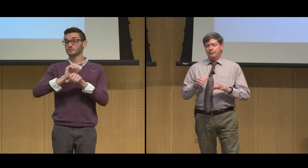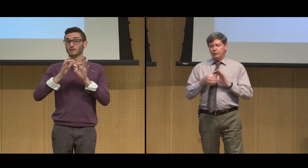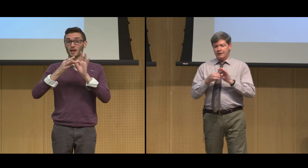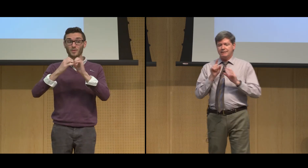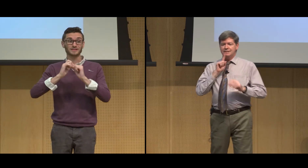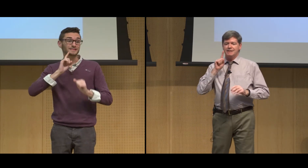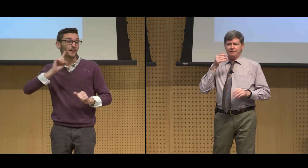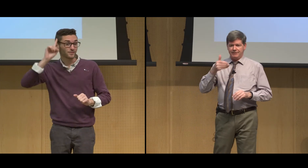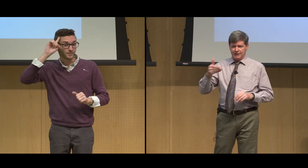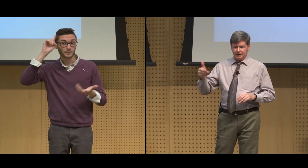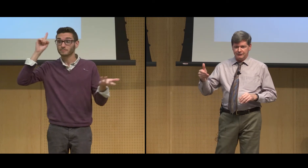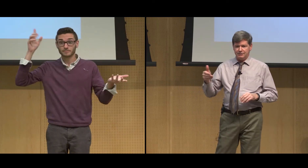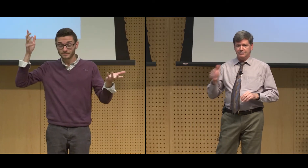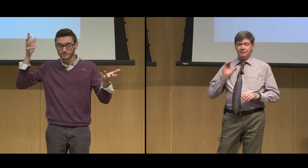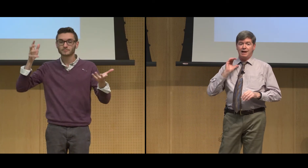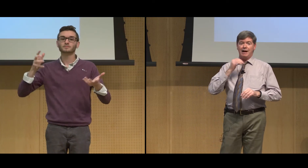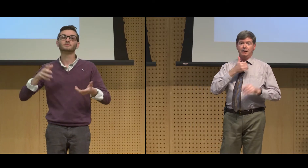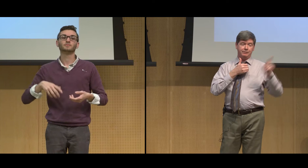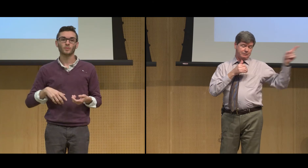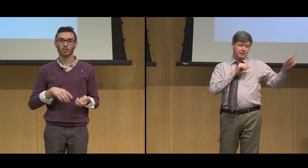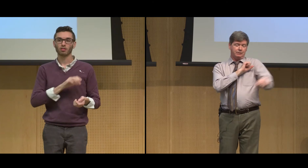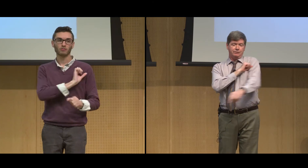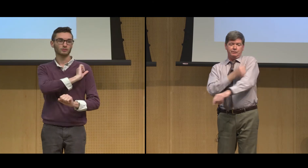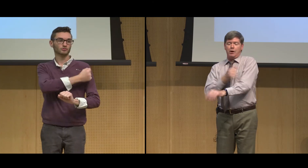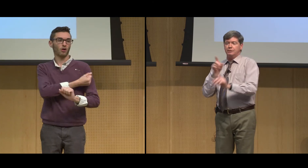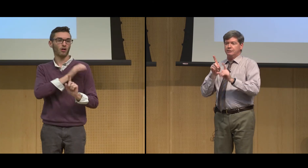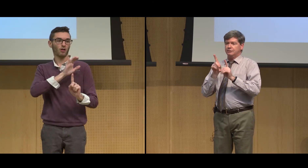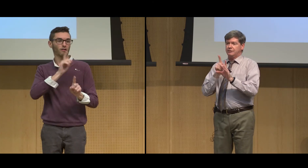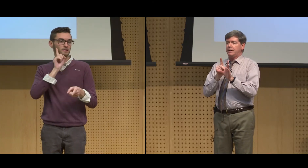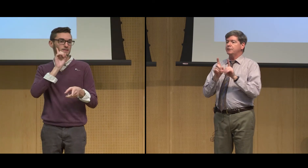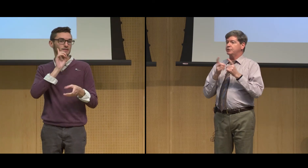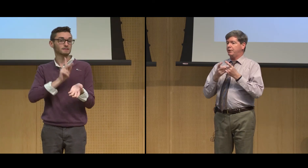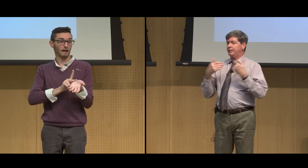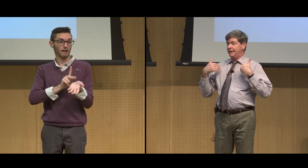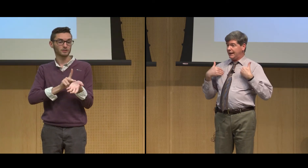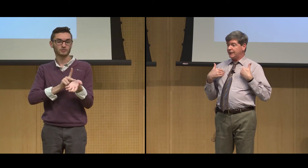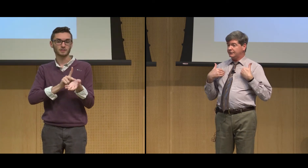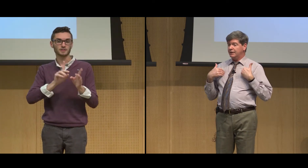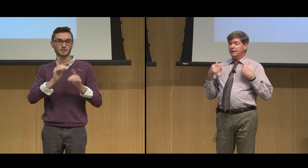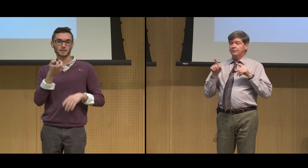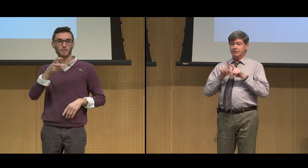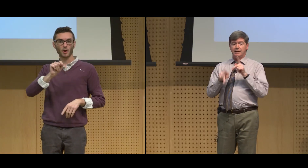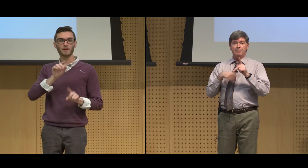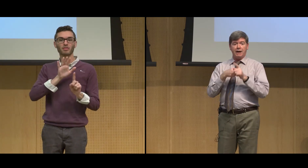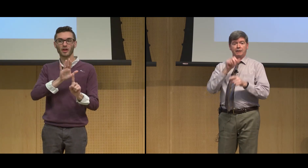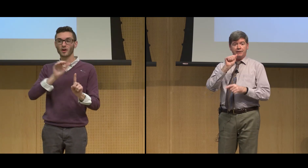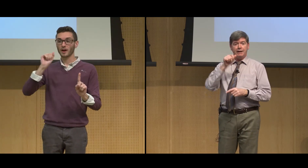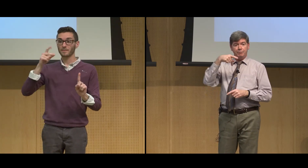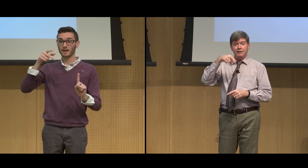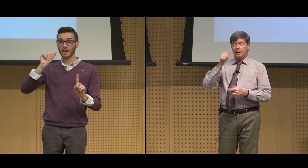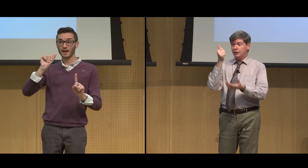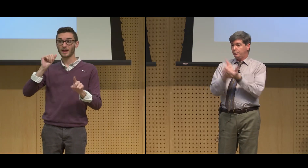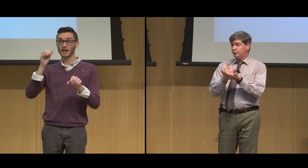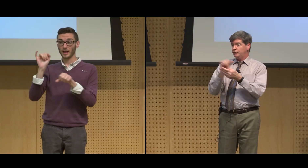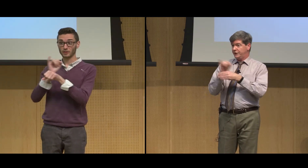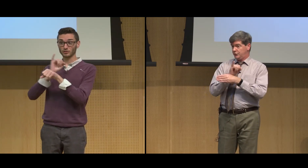to deaf things is Strong's Psychiatry Department has the same kind of APA-approved internship